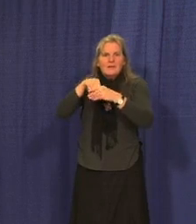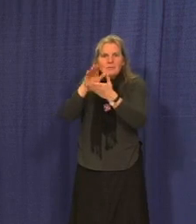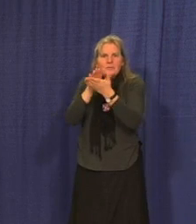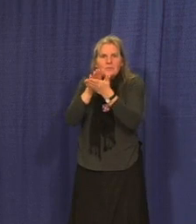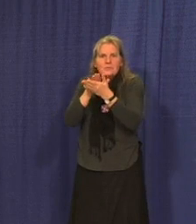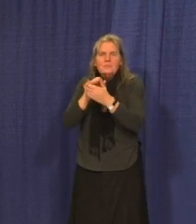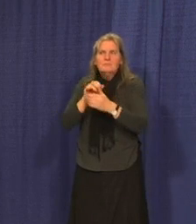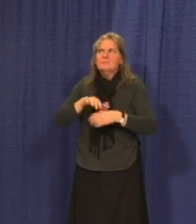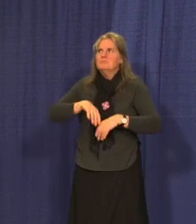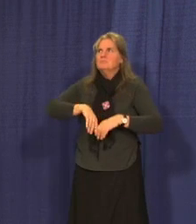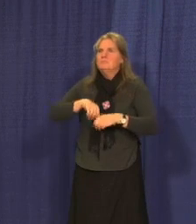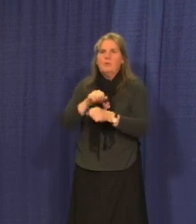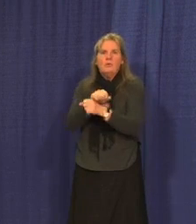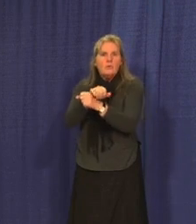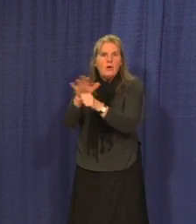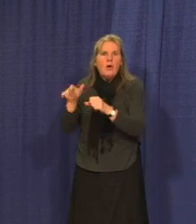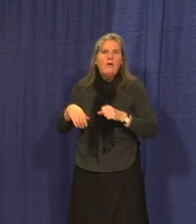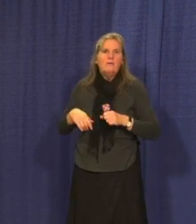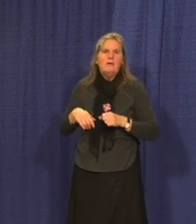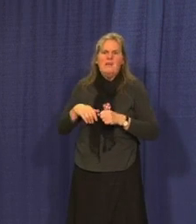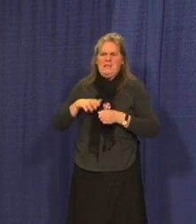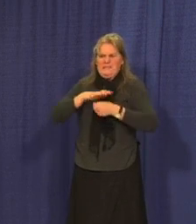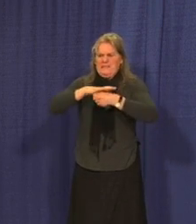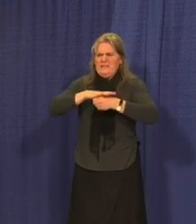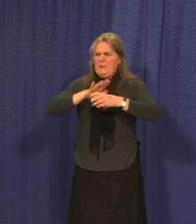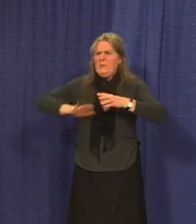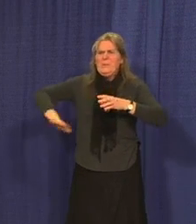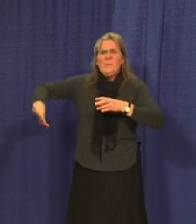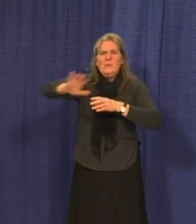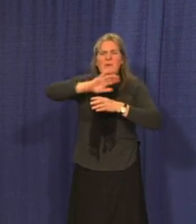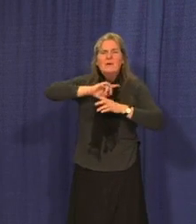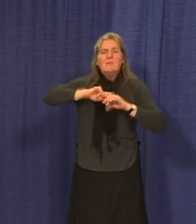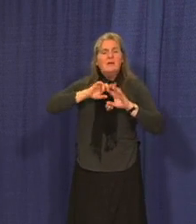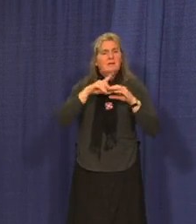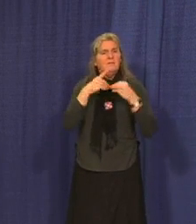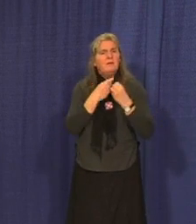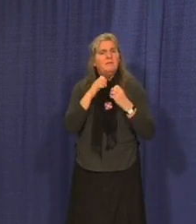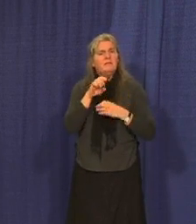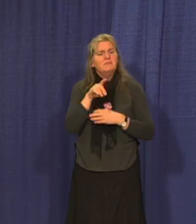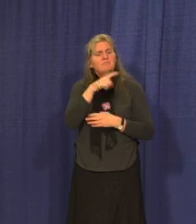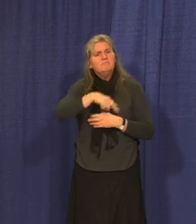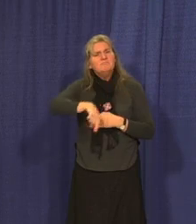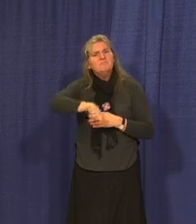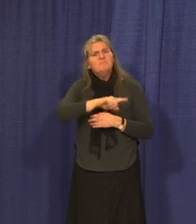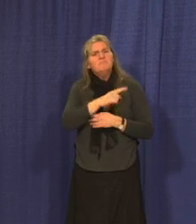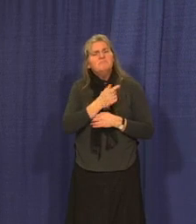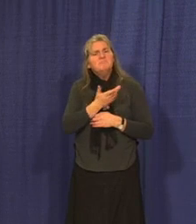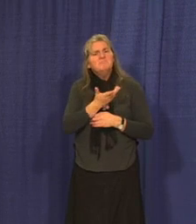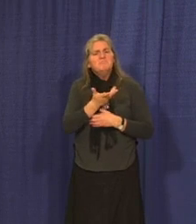part-time learning, COVID-19, these are extremely stressful times but the department is